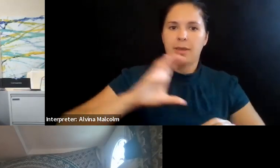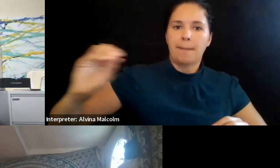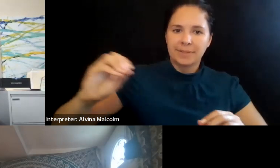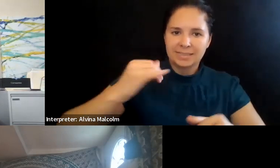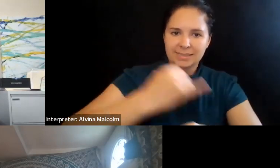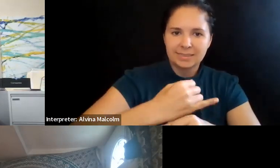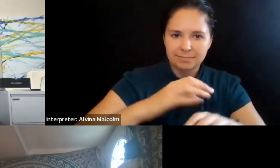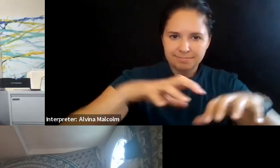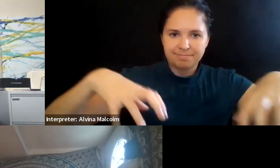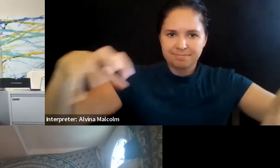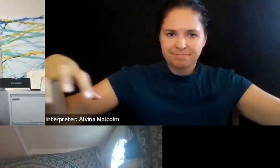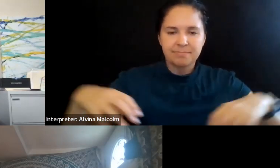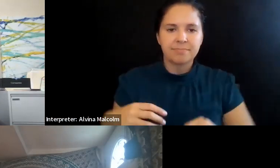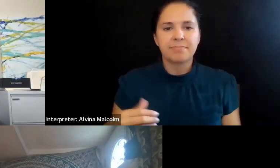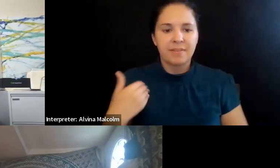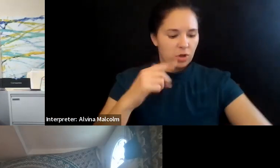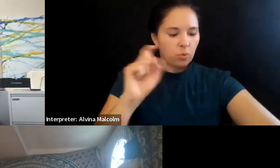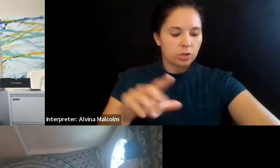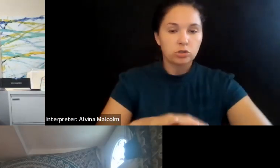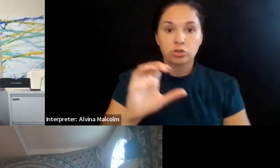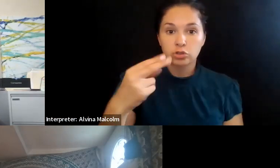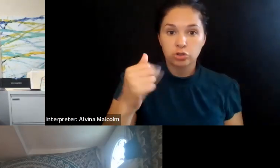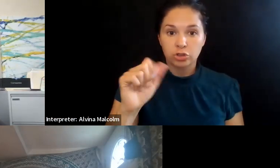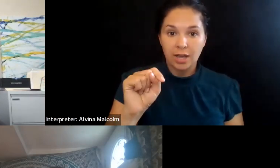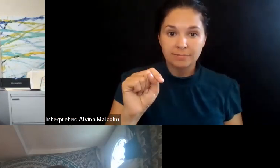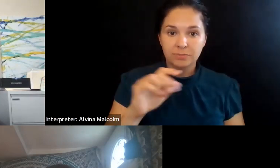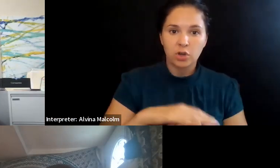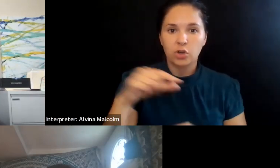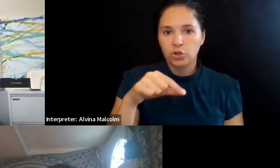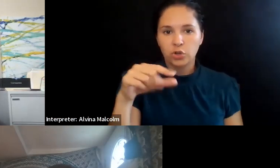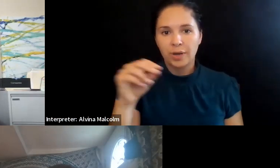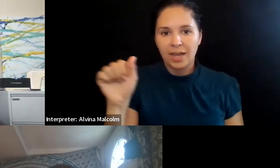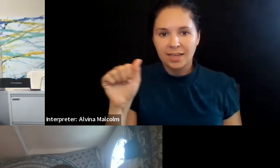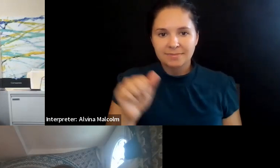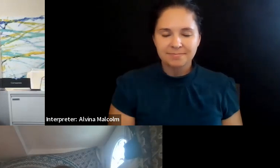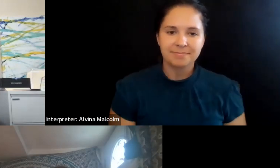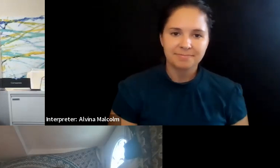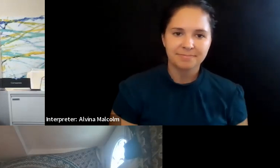community as the systems today are primarily focused on shelters and other